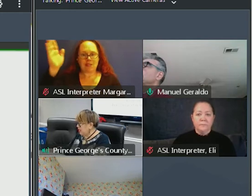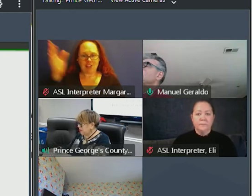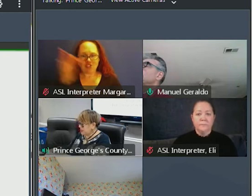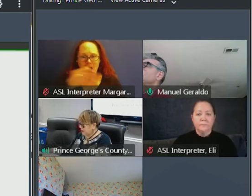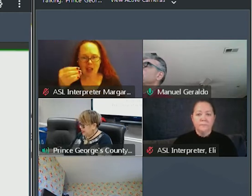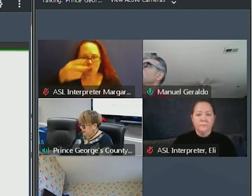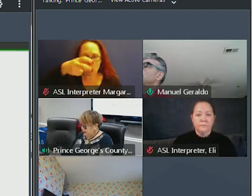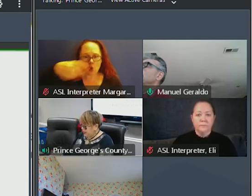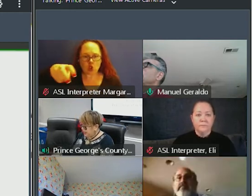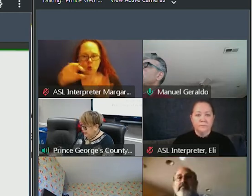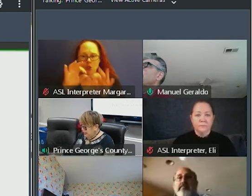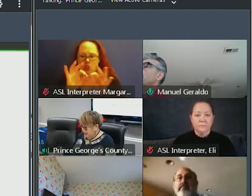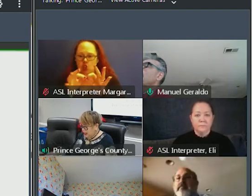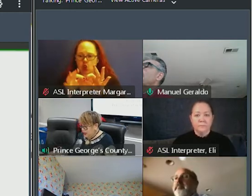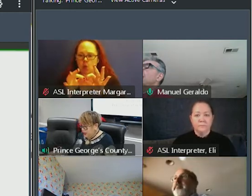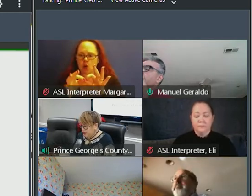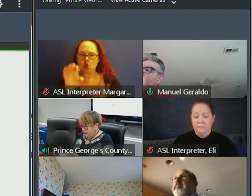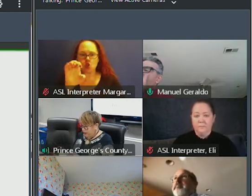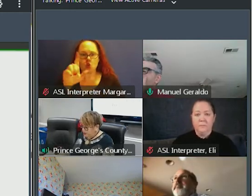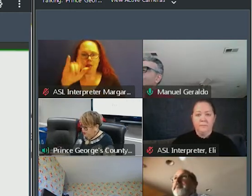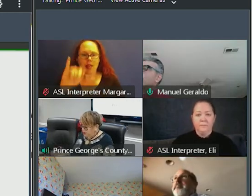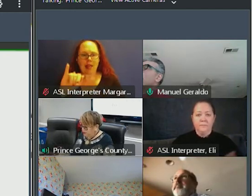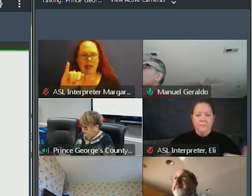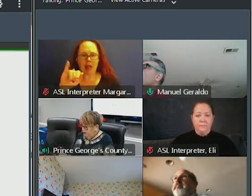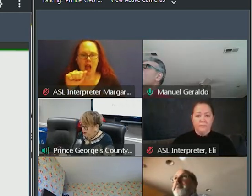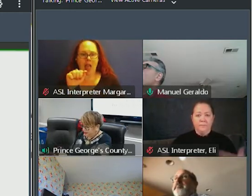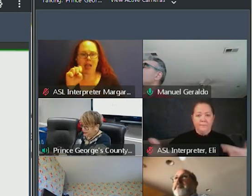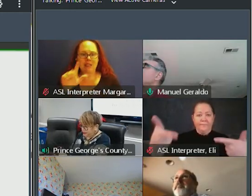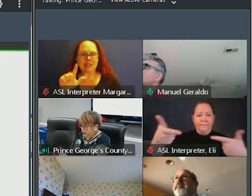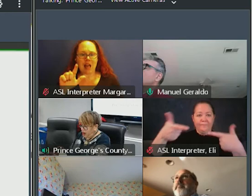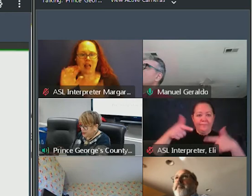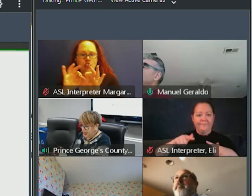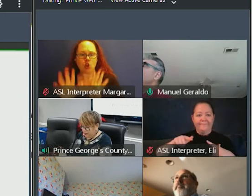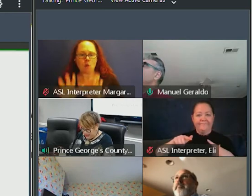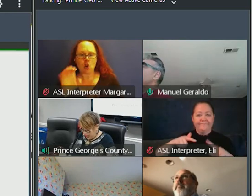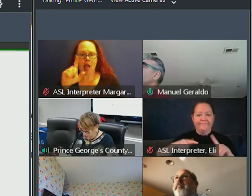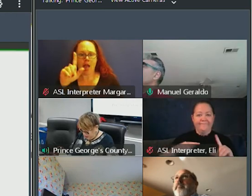speak and met the deadline. So we're going to turn for our staff presentation.